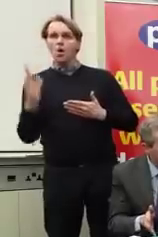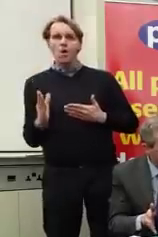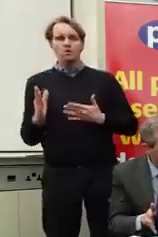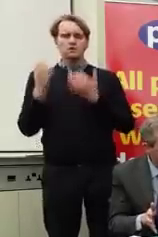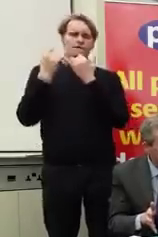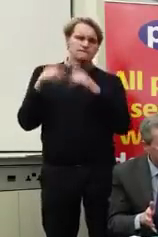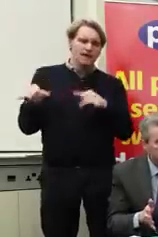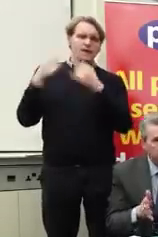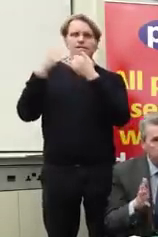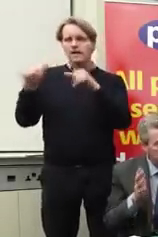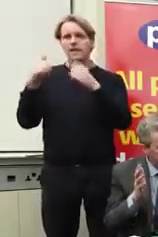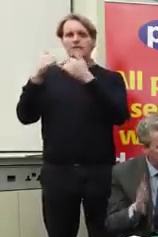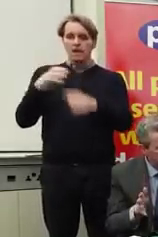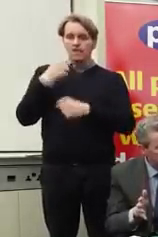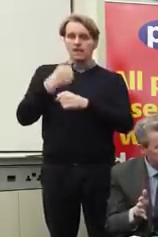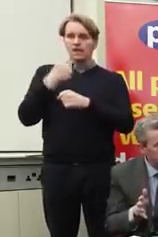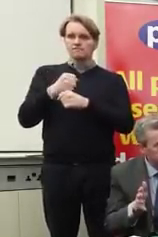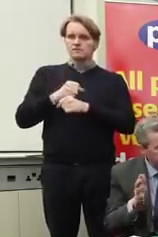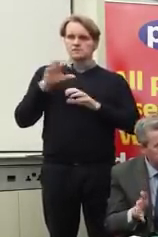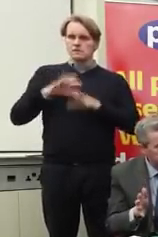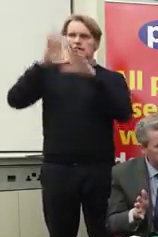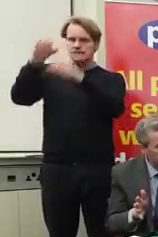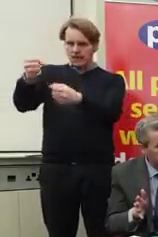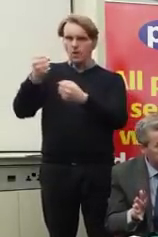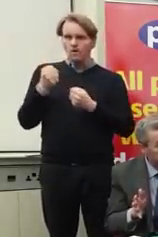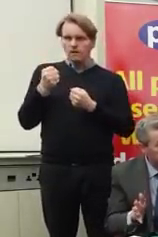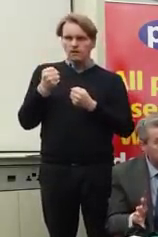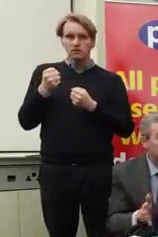sector, they awarded contracts to some of the same country companies in the